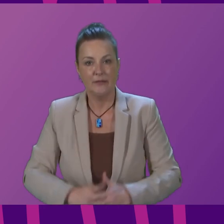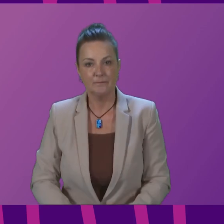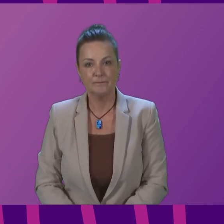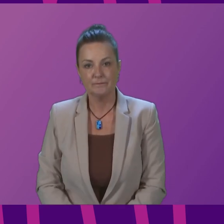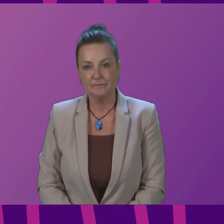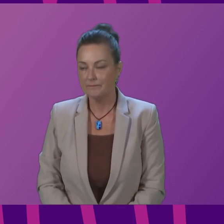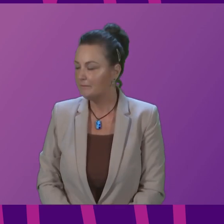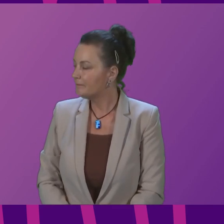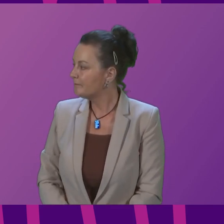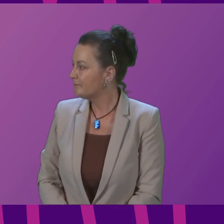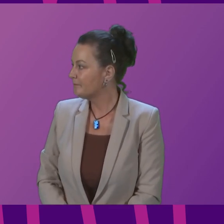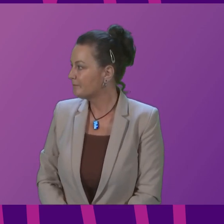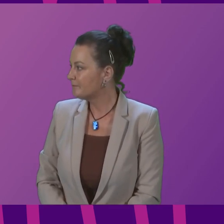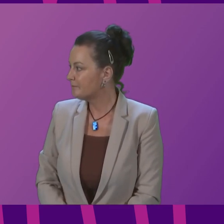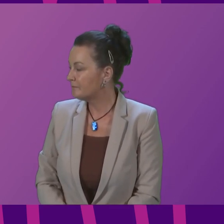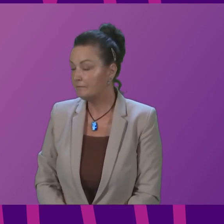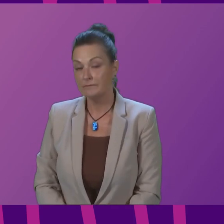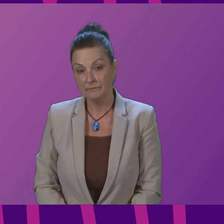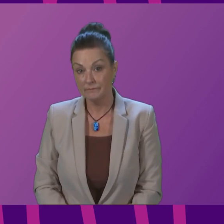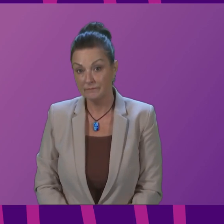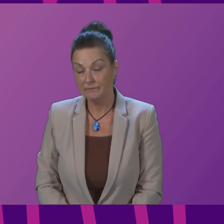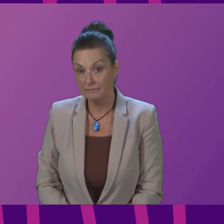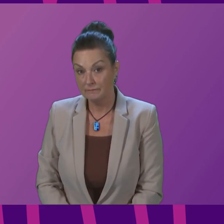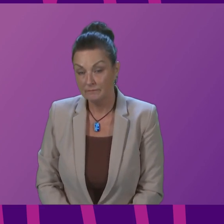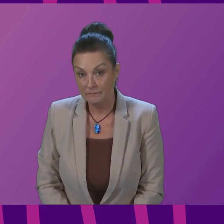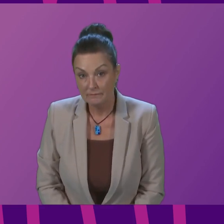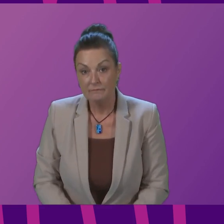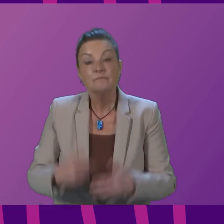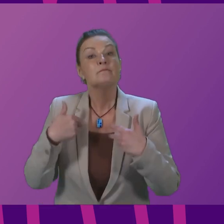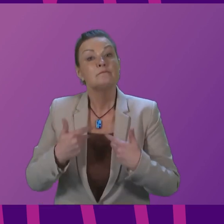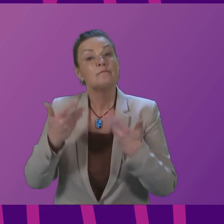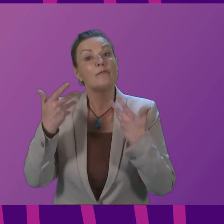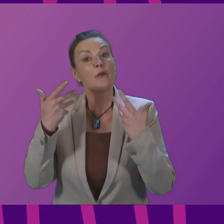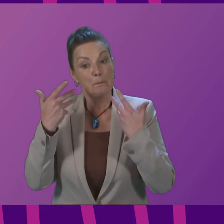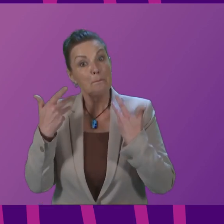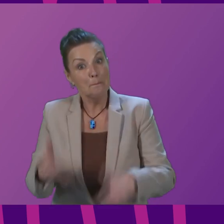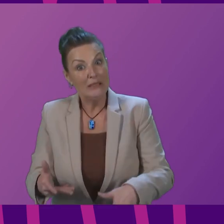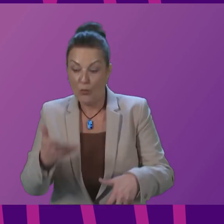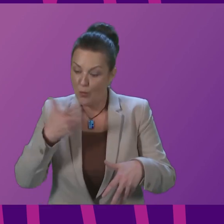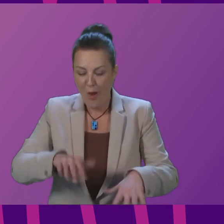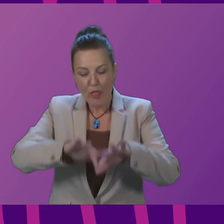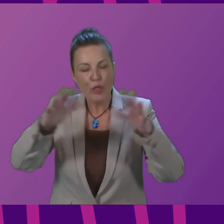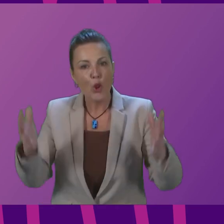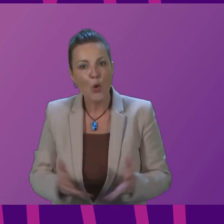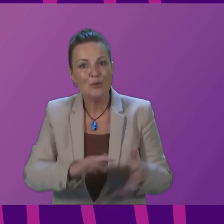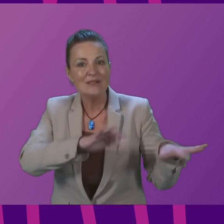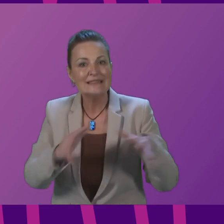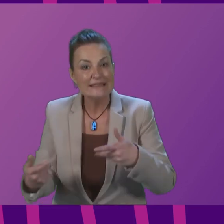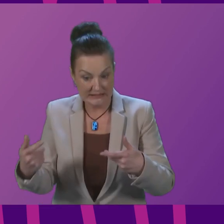In making a successful bid to host the Global Seafood Alliance conference in autumn 2024,